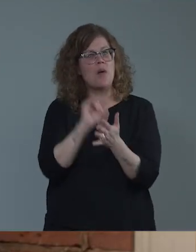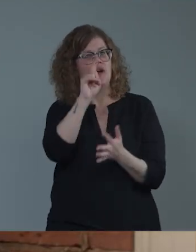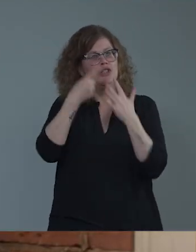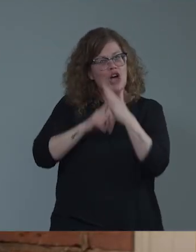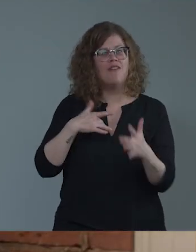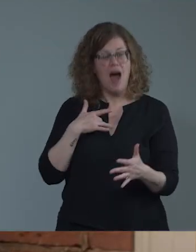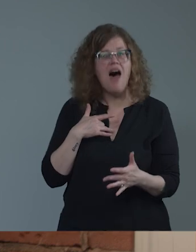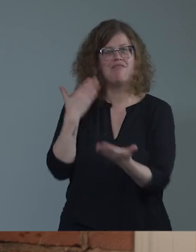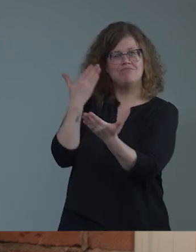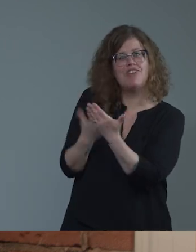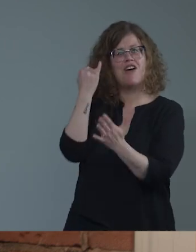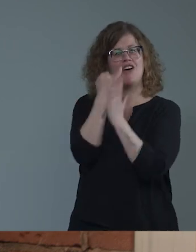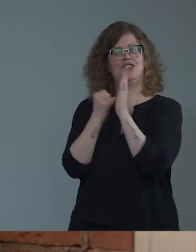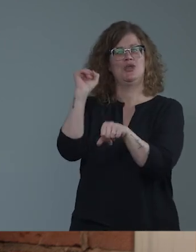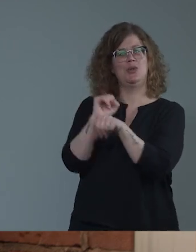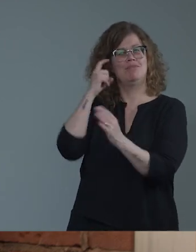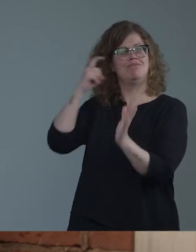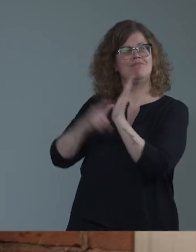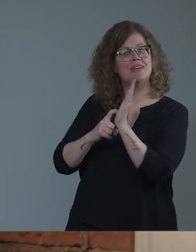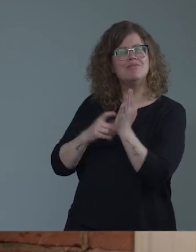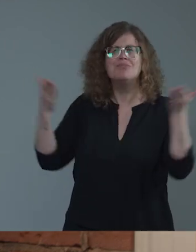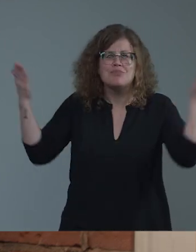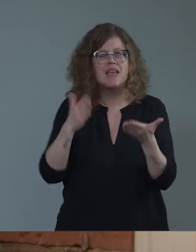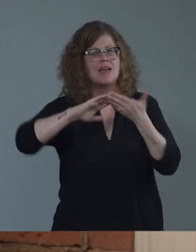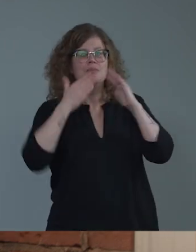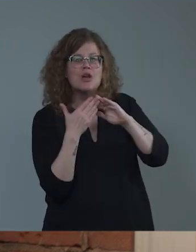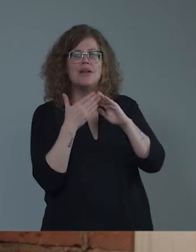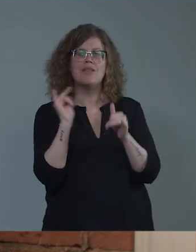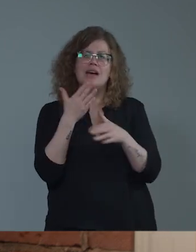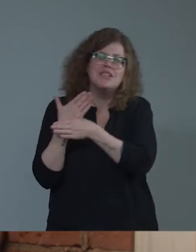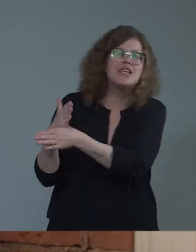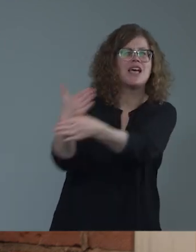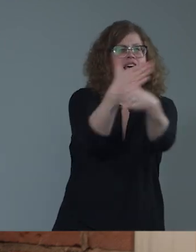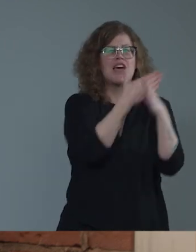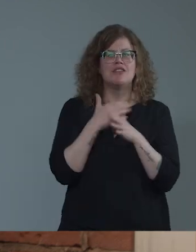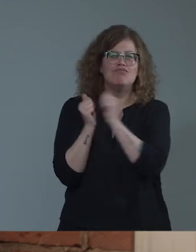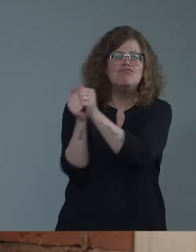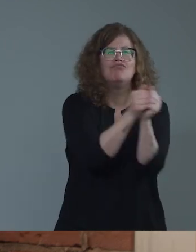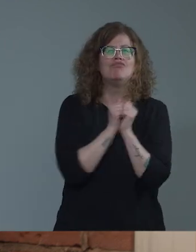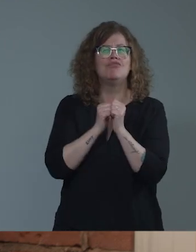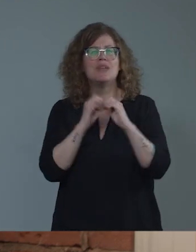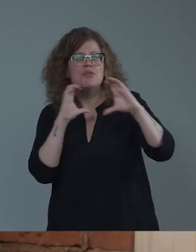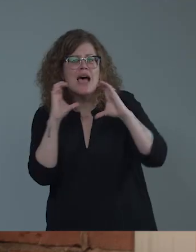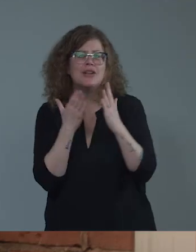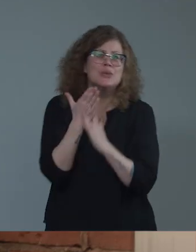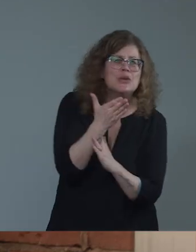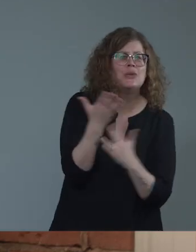Bring the community out so that they know. Share through communications, making sure everyone knows the story of how that project came about,